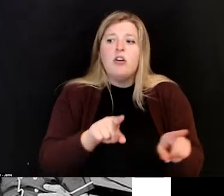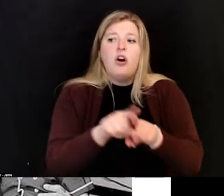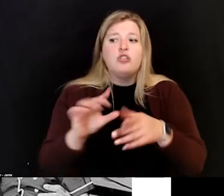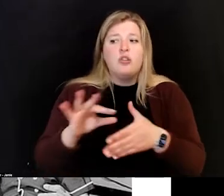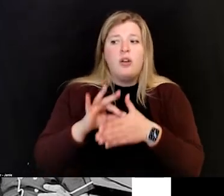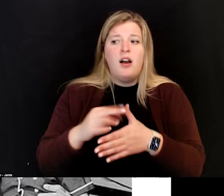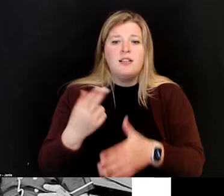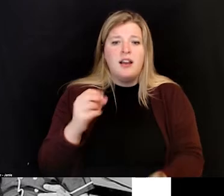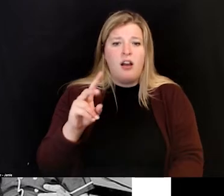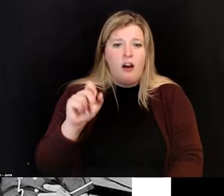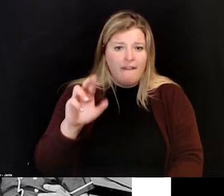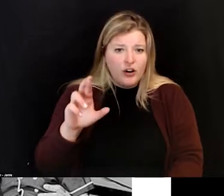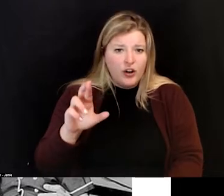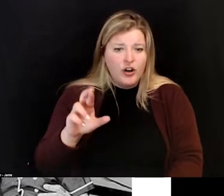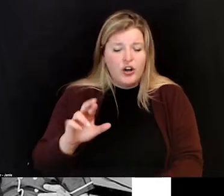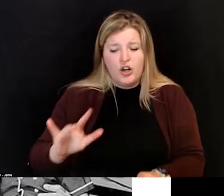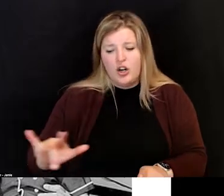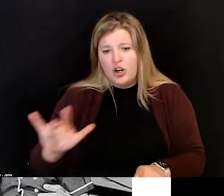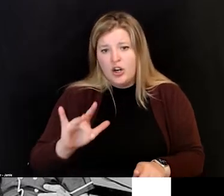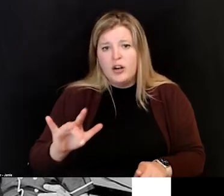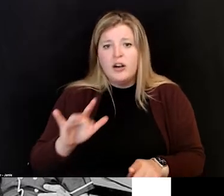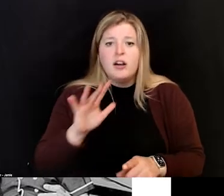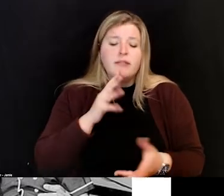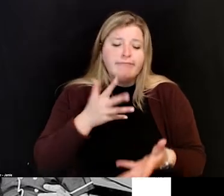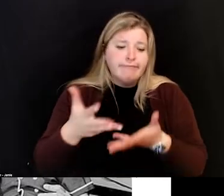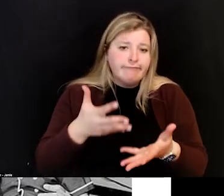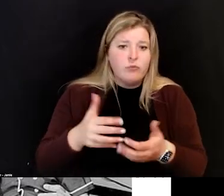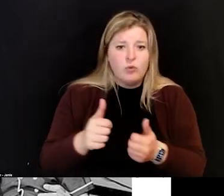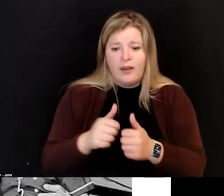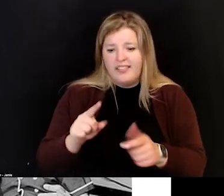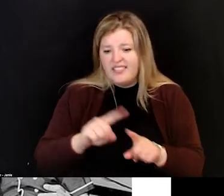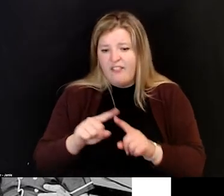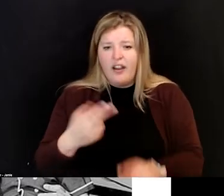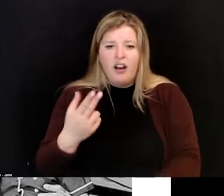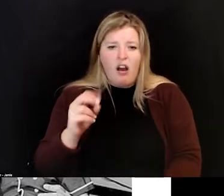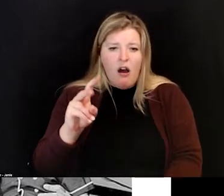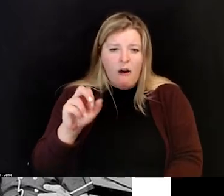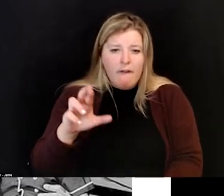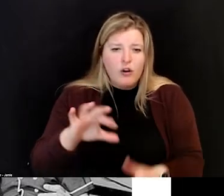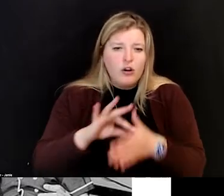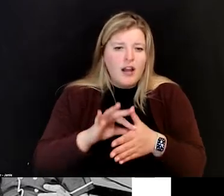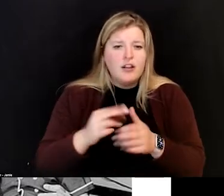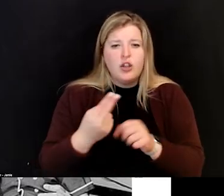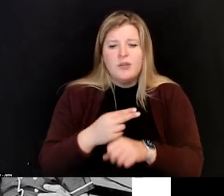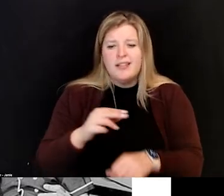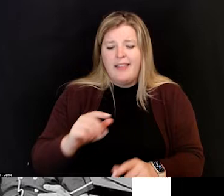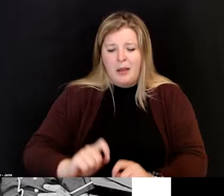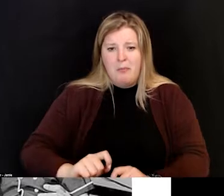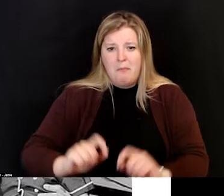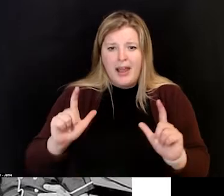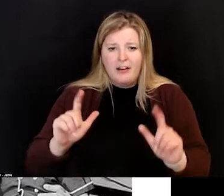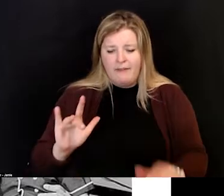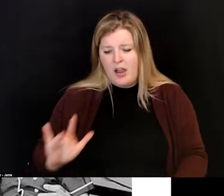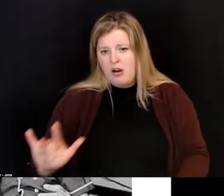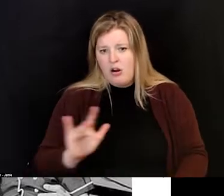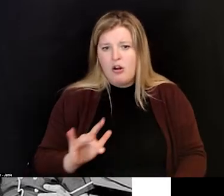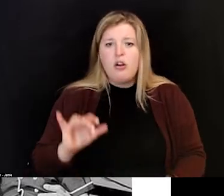with a magnifier and interacting with hover content, in particular, with a magnifier. Can you go to the next slide?